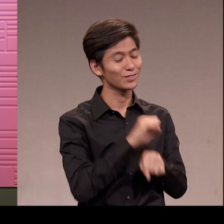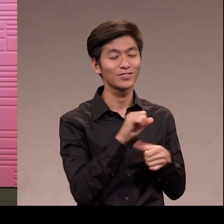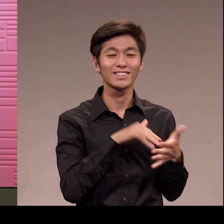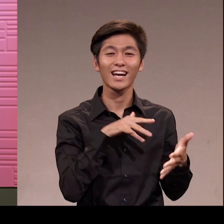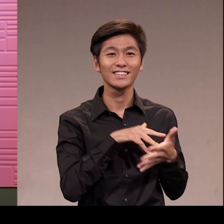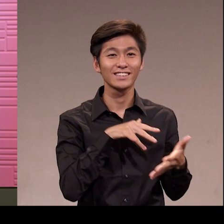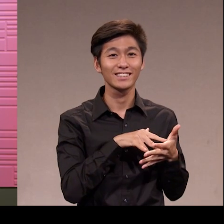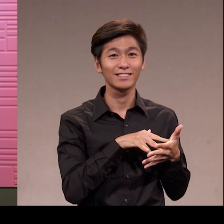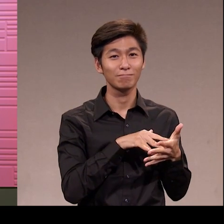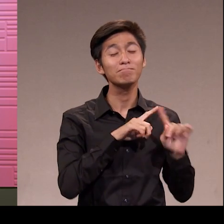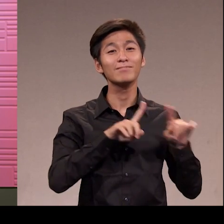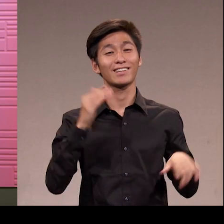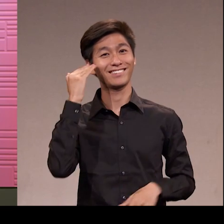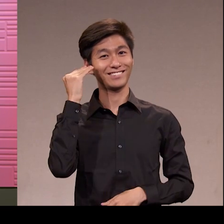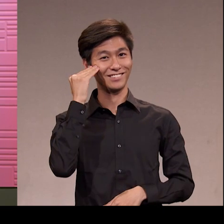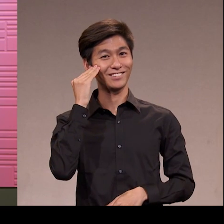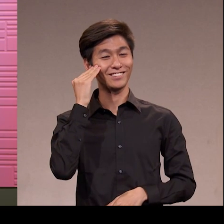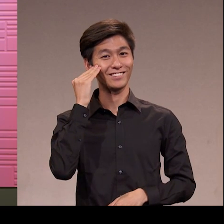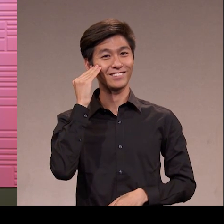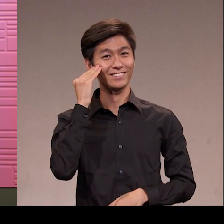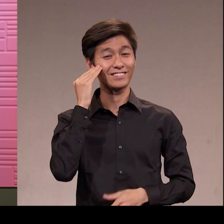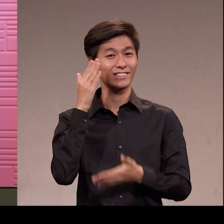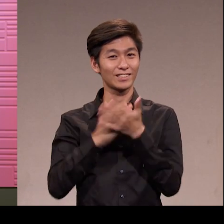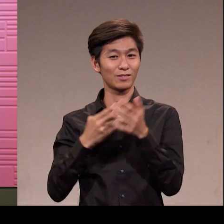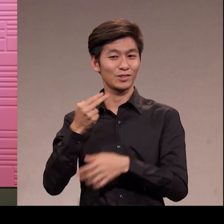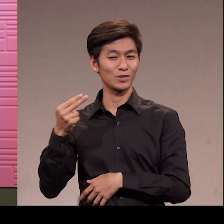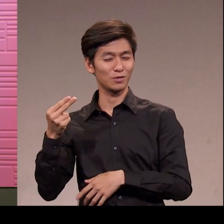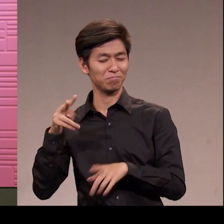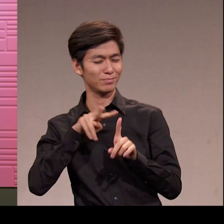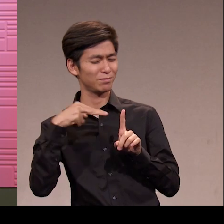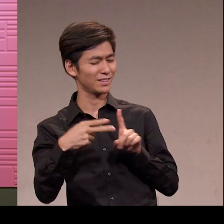But I know there are some Indonesians who hold different views about Singapore.